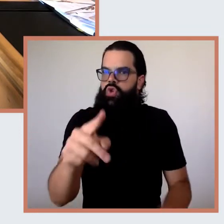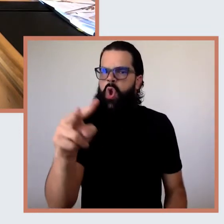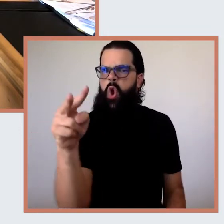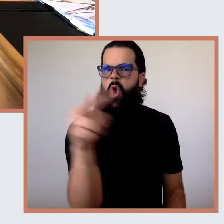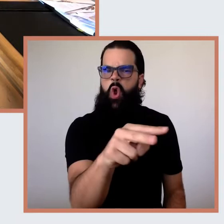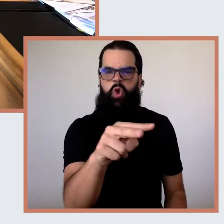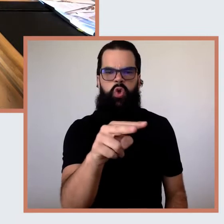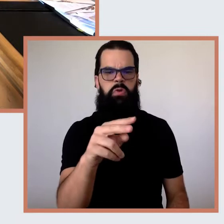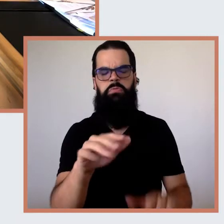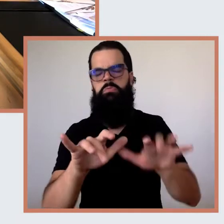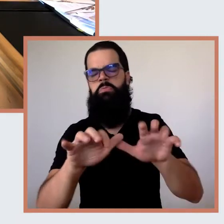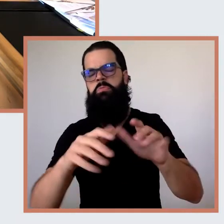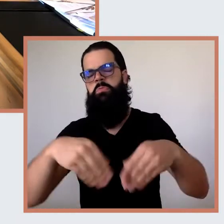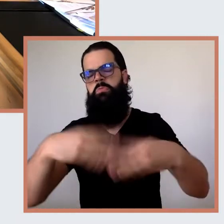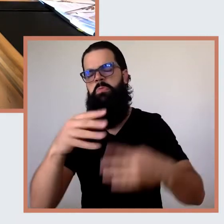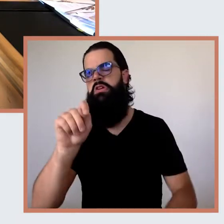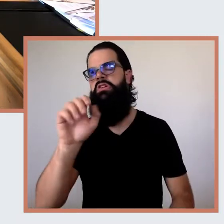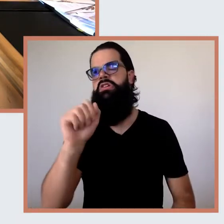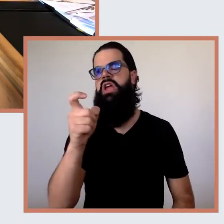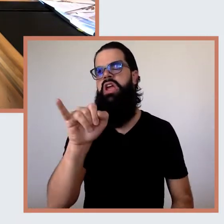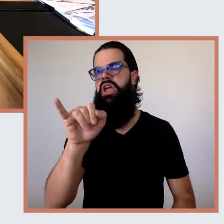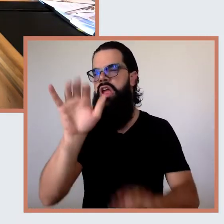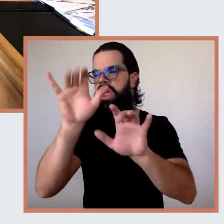take a look at it, if you can find it, if you can, again, "Taxi".